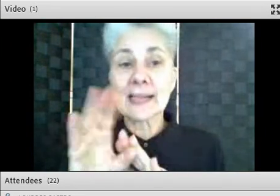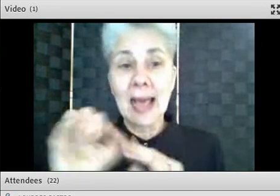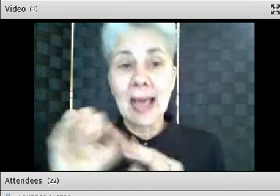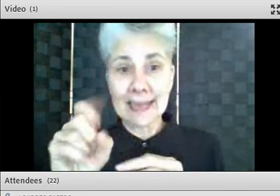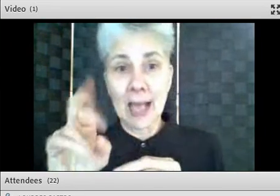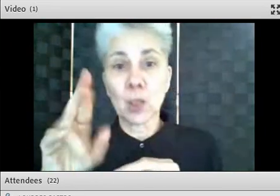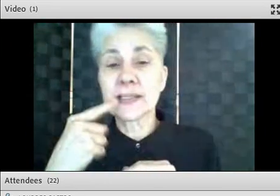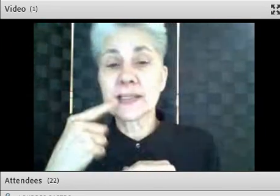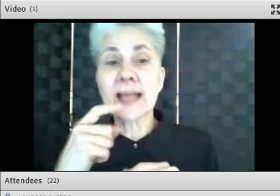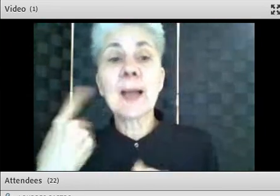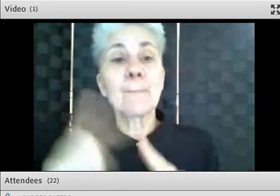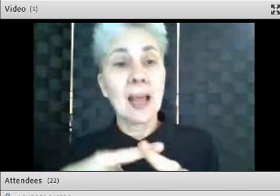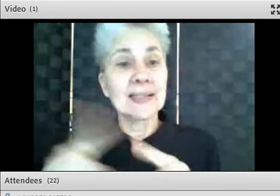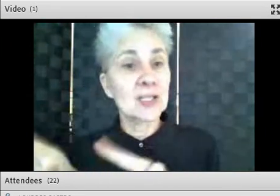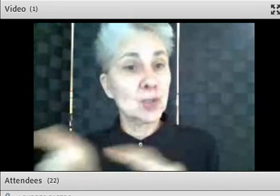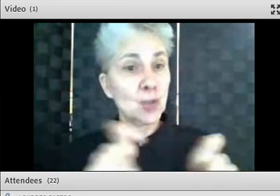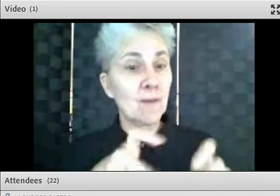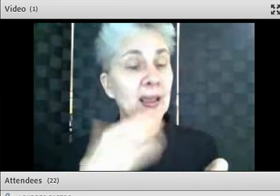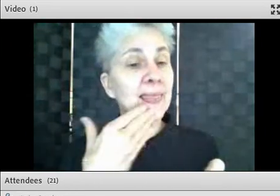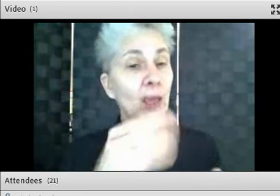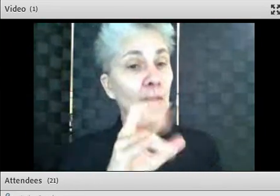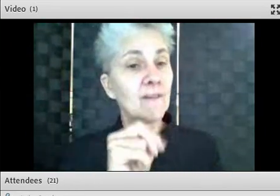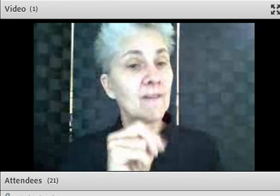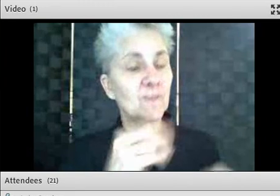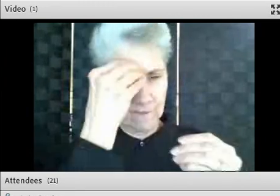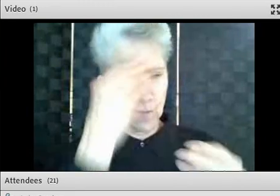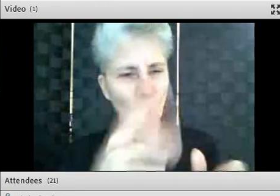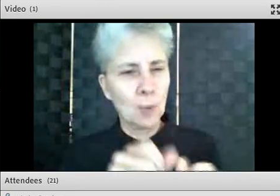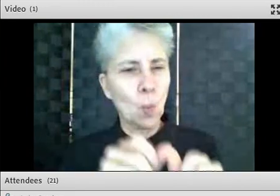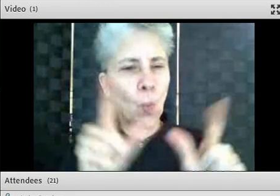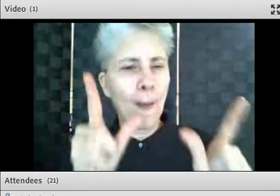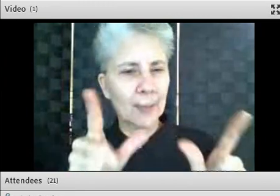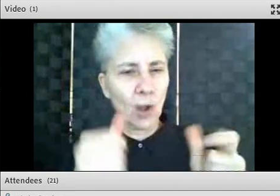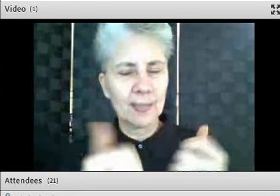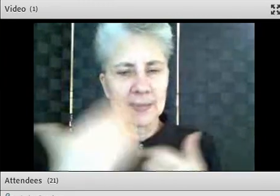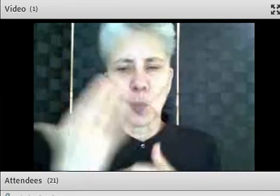Participants will be getting the slides and the survey. Thank you, Karen,